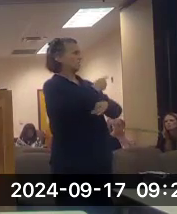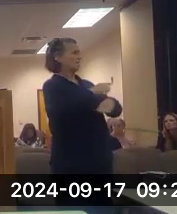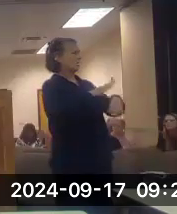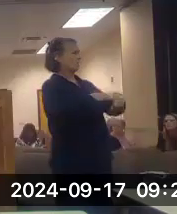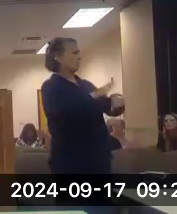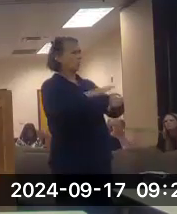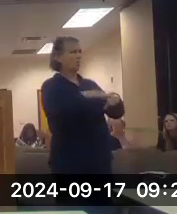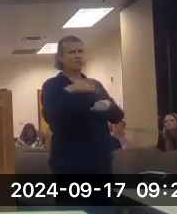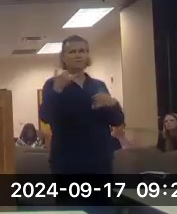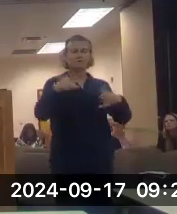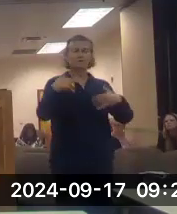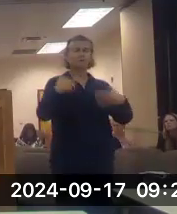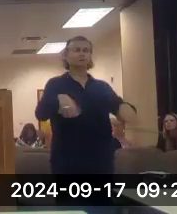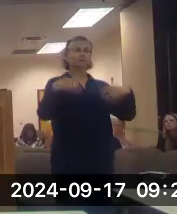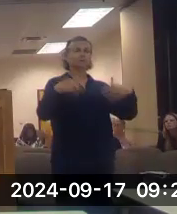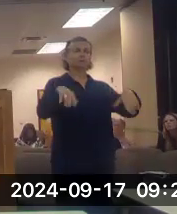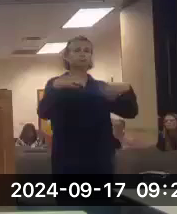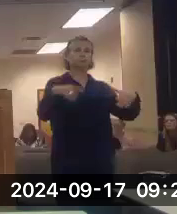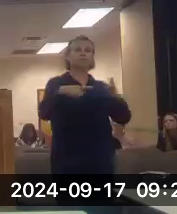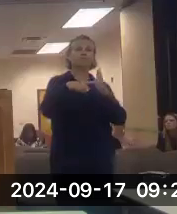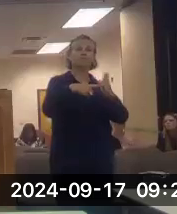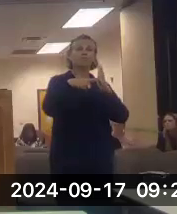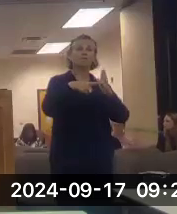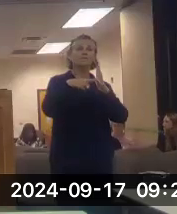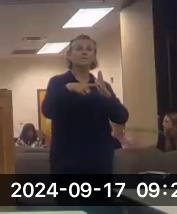Reginald Parson: One example. Reginald Parson: the busiest time of year is a retailer.